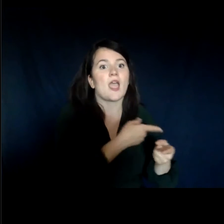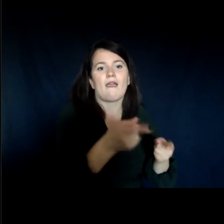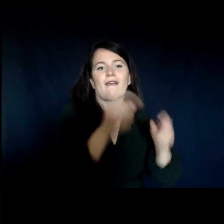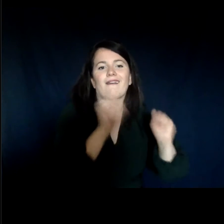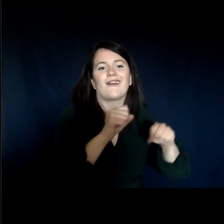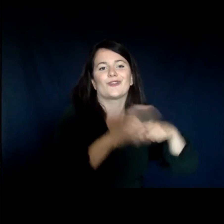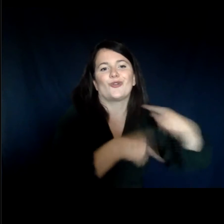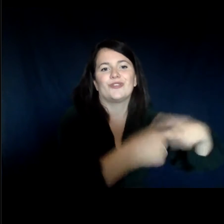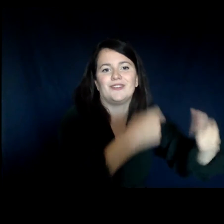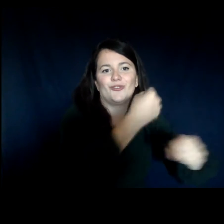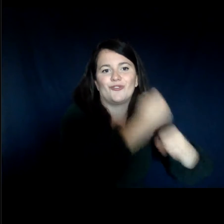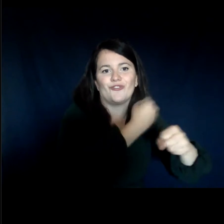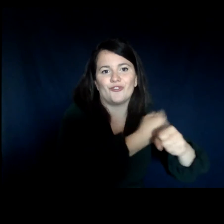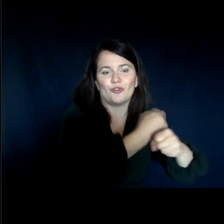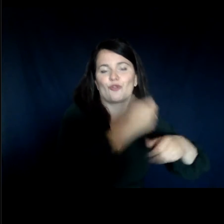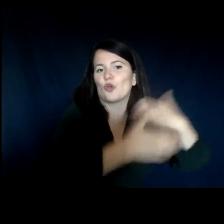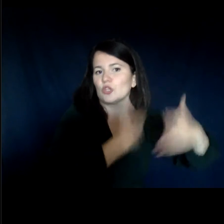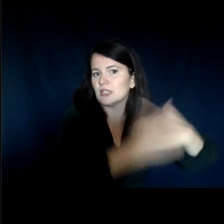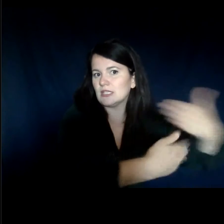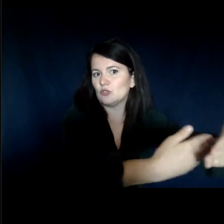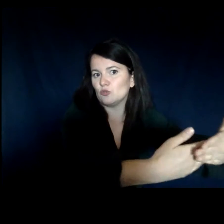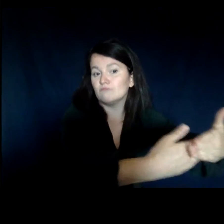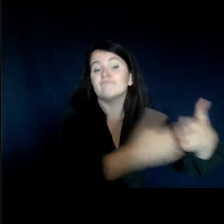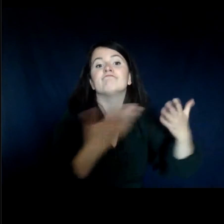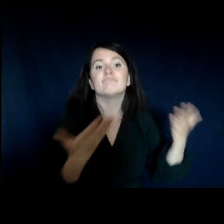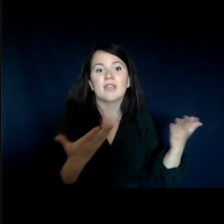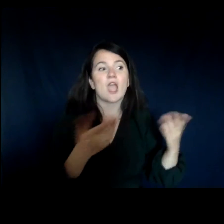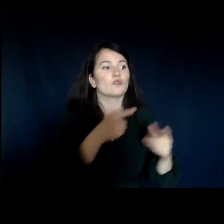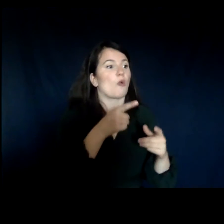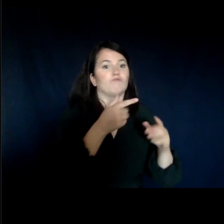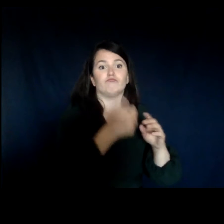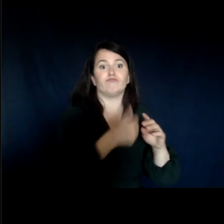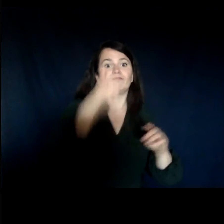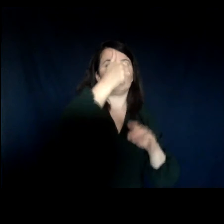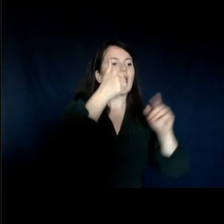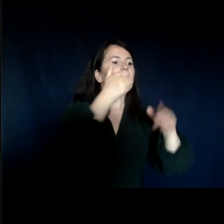offering guidance and job training for persons with disabilities.